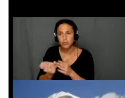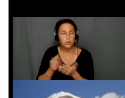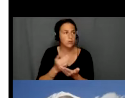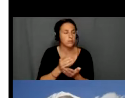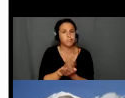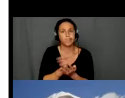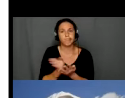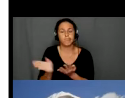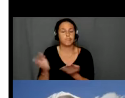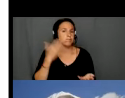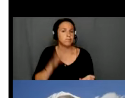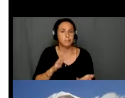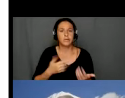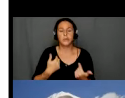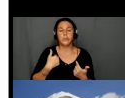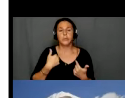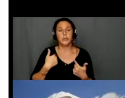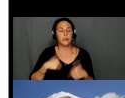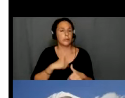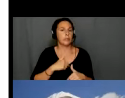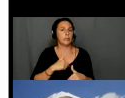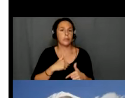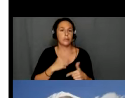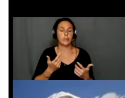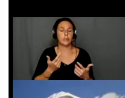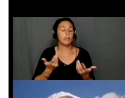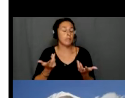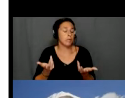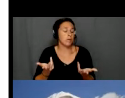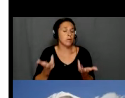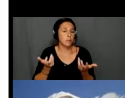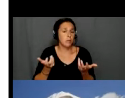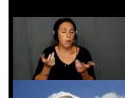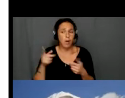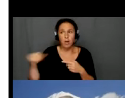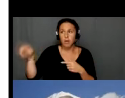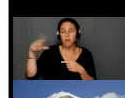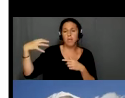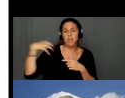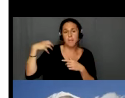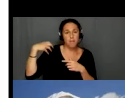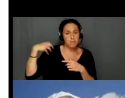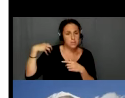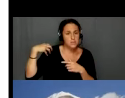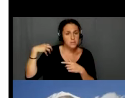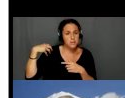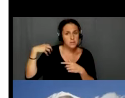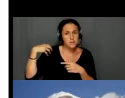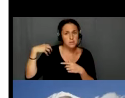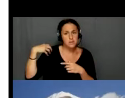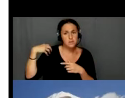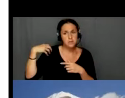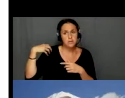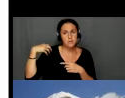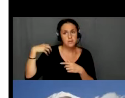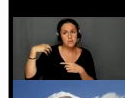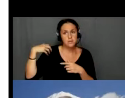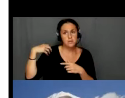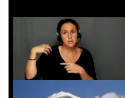give the supervisors the right directions on where we need to be